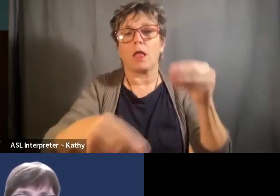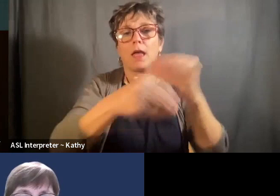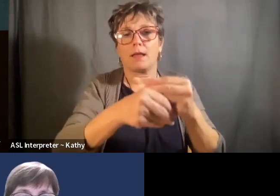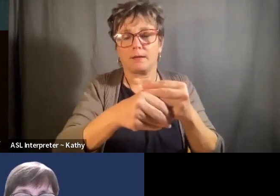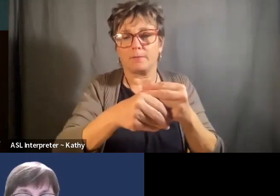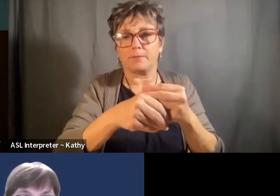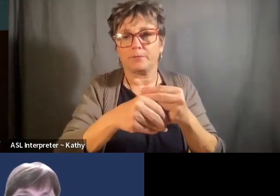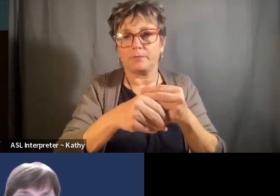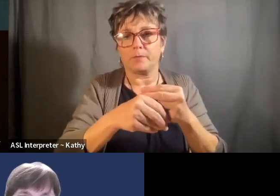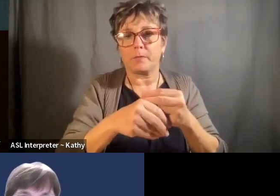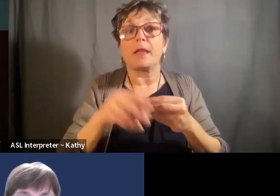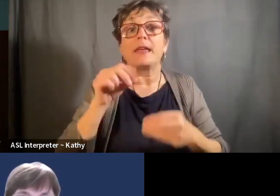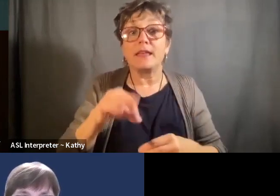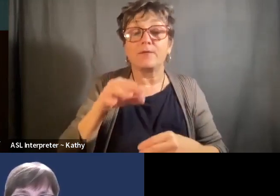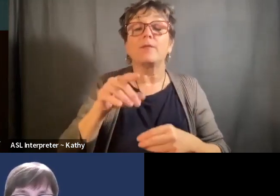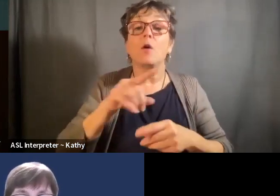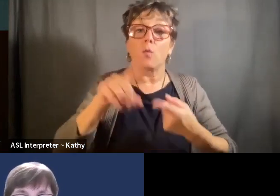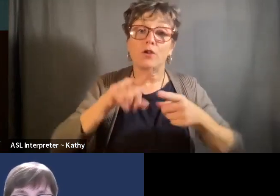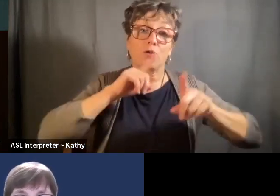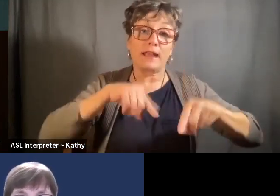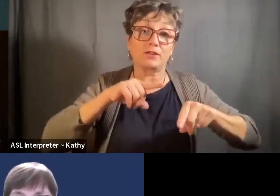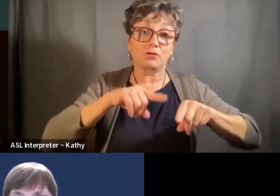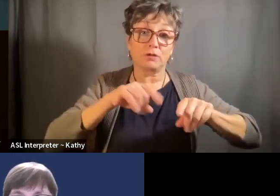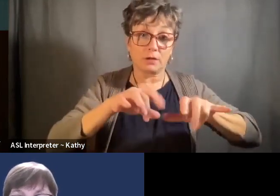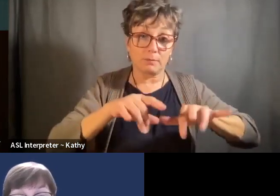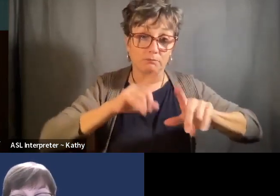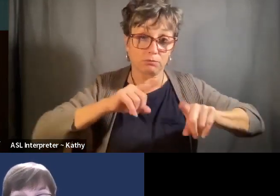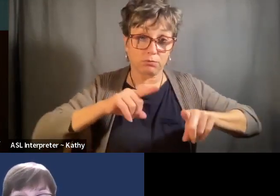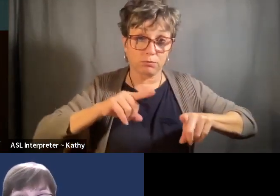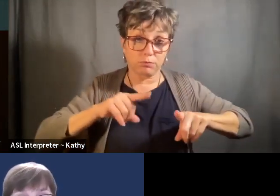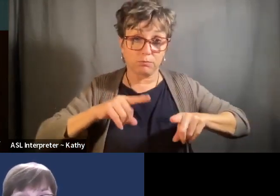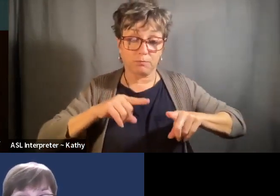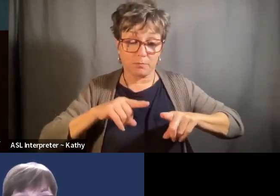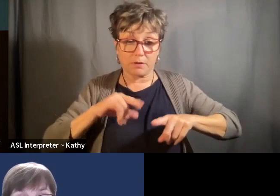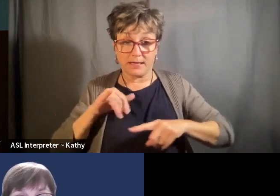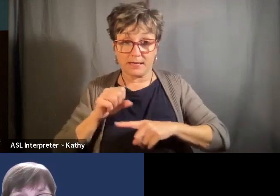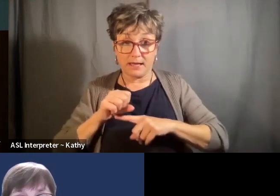question associated with that survey. So it's important that if your symptoms change that